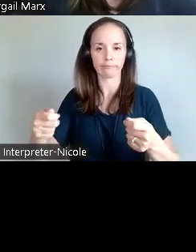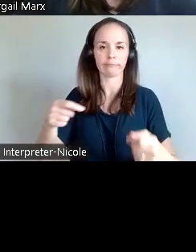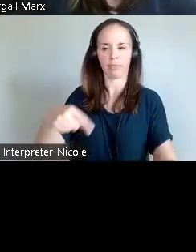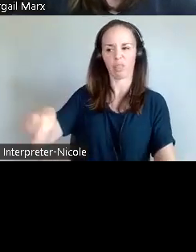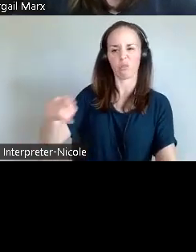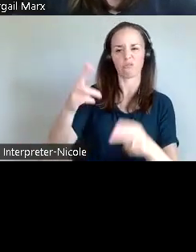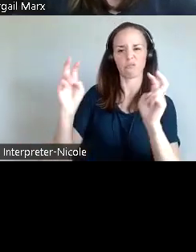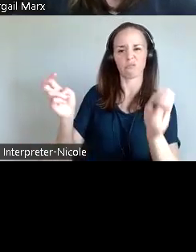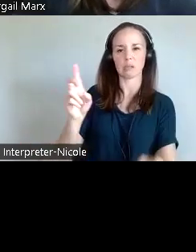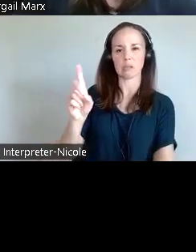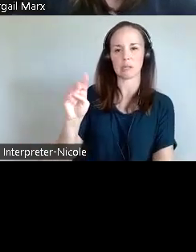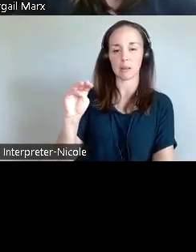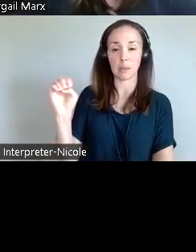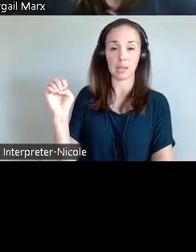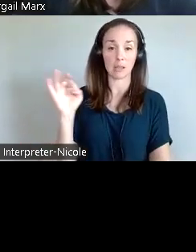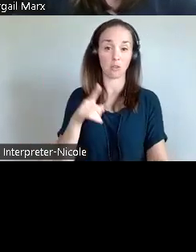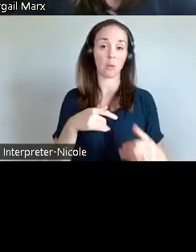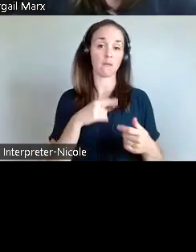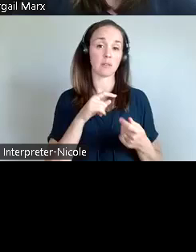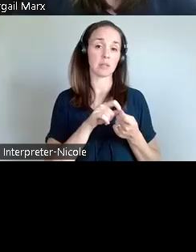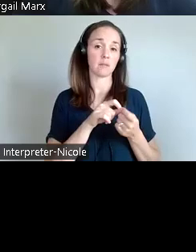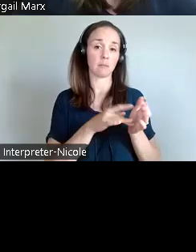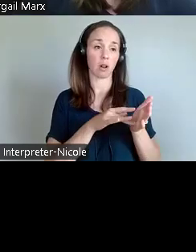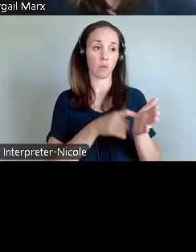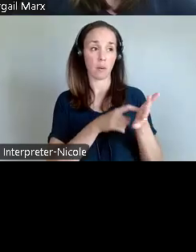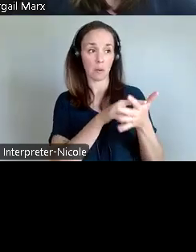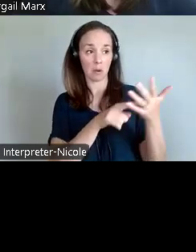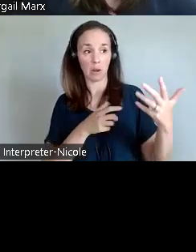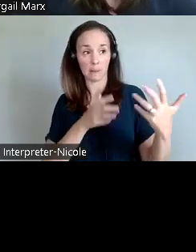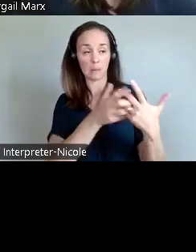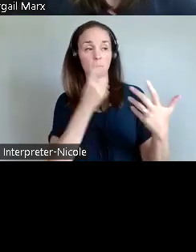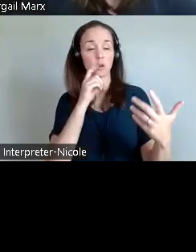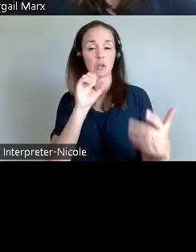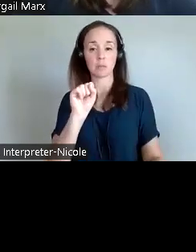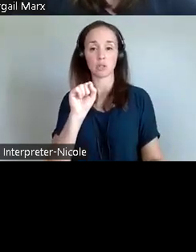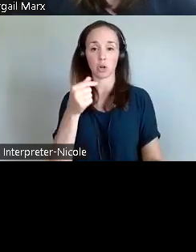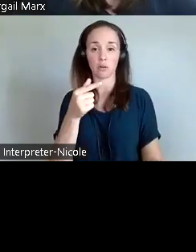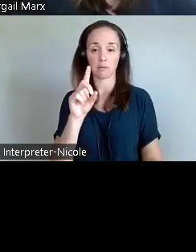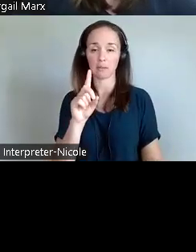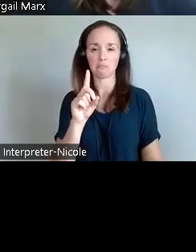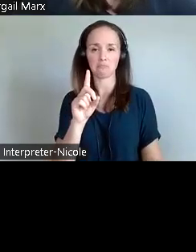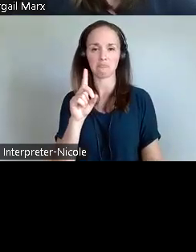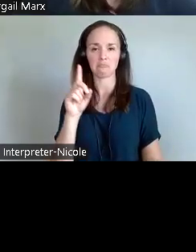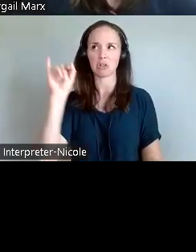requirements for the speech generating device to qualify as DME, those can be funded by insurance.